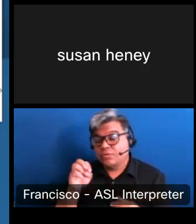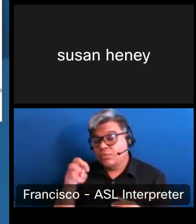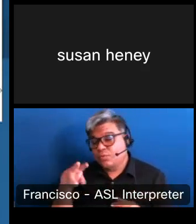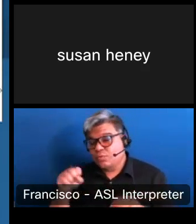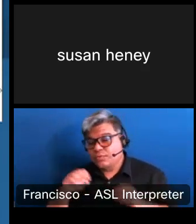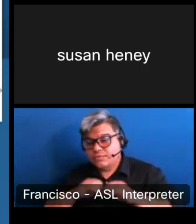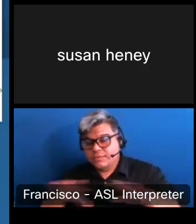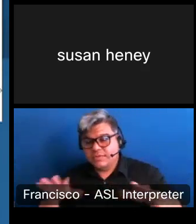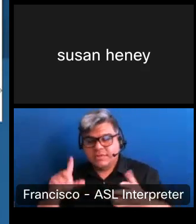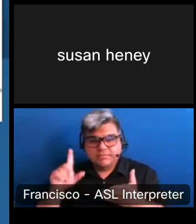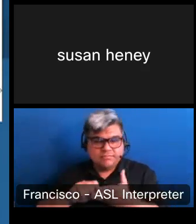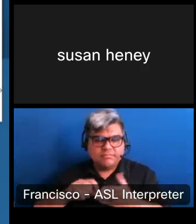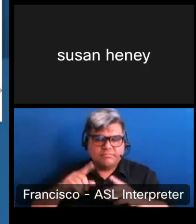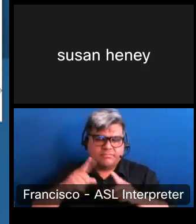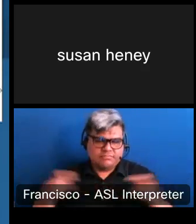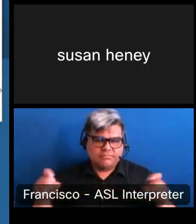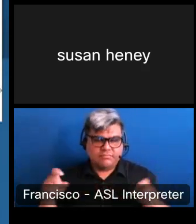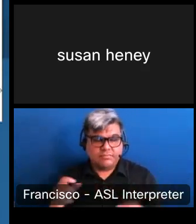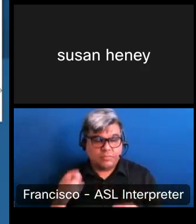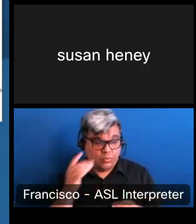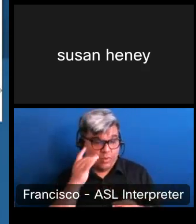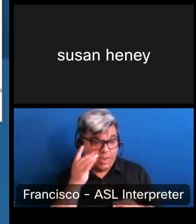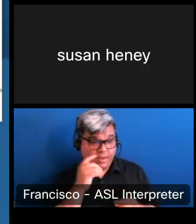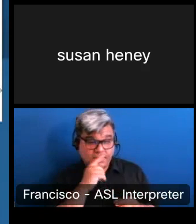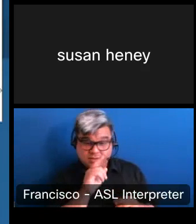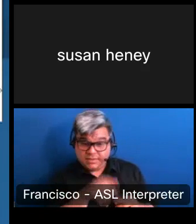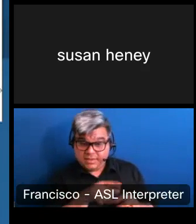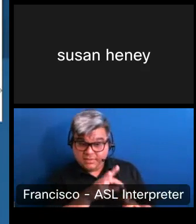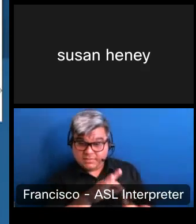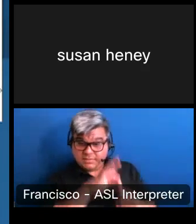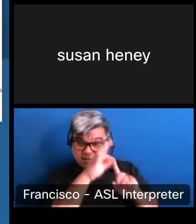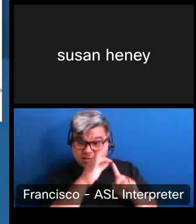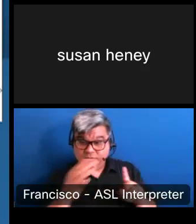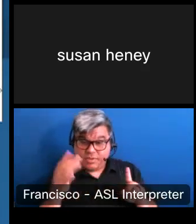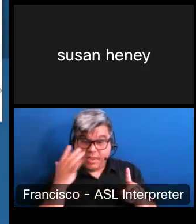Now, what makes the Census Survey Explorer unique is that it is a clearinghouse for all of our